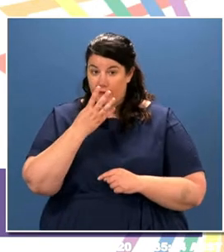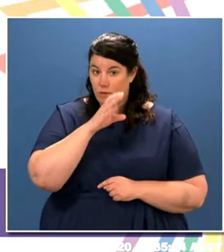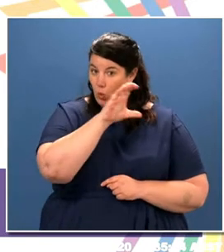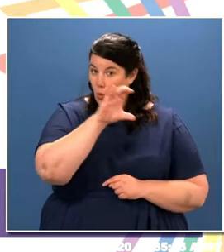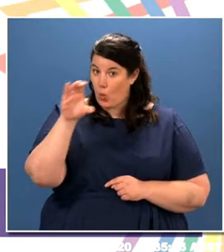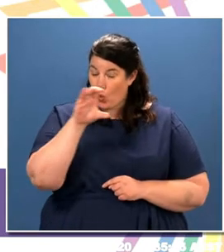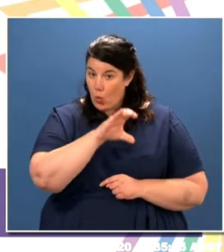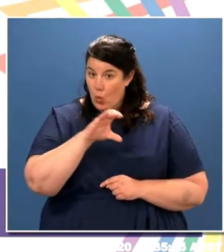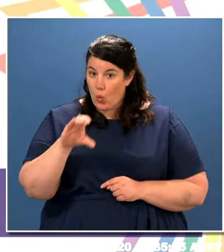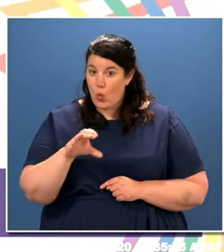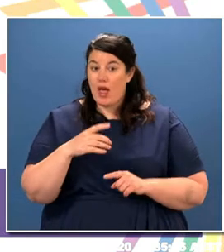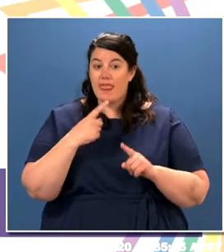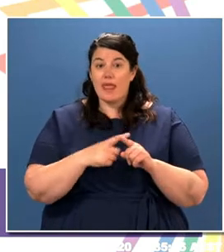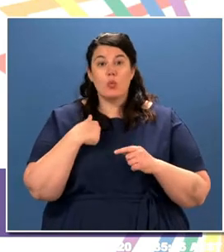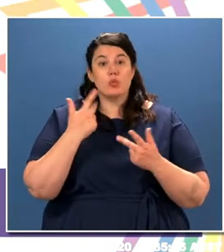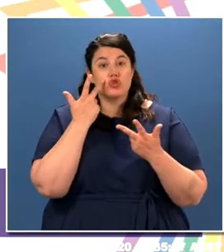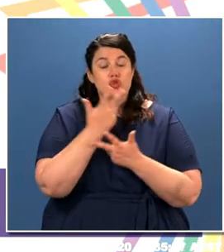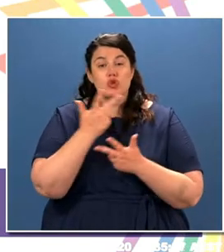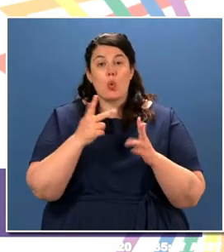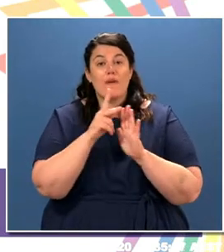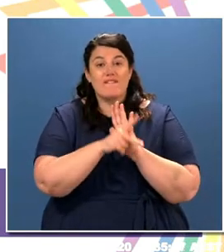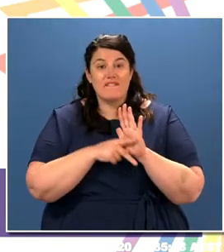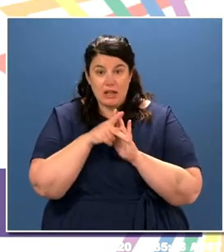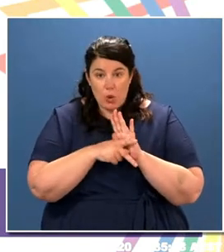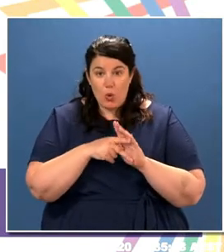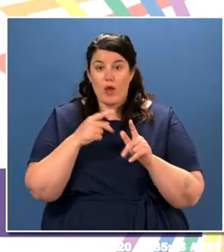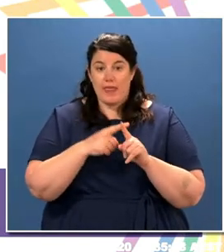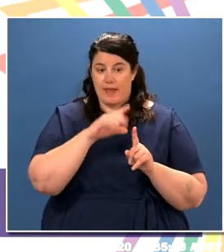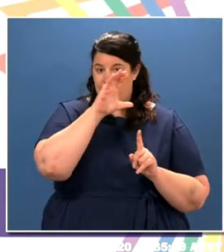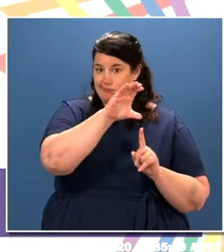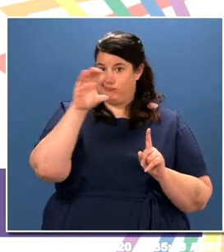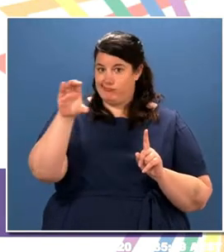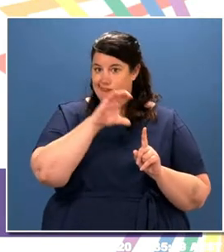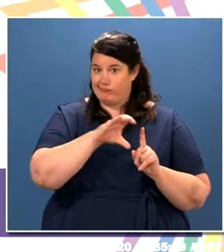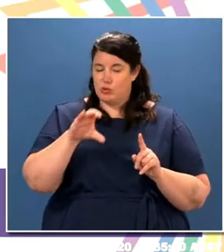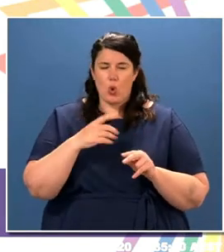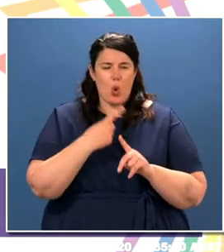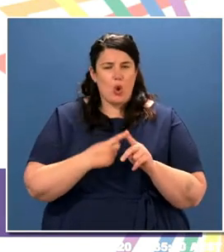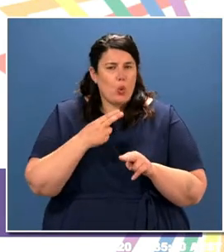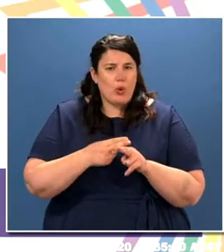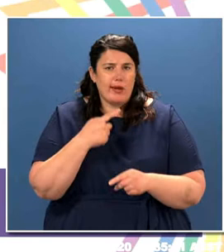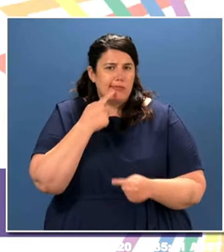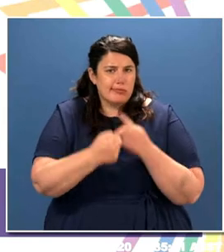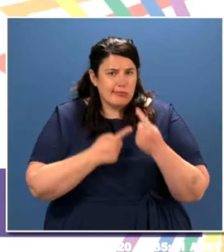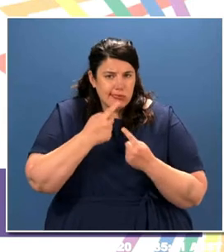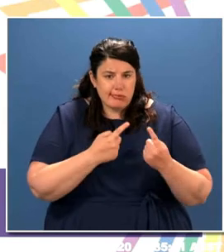and then I thought what we might do is play the video and then we will come back to the four pillars. So perhaps just give a brief introduction to the four pillars,